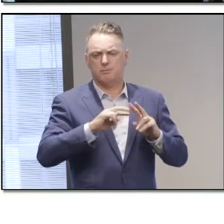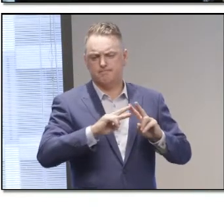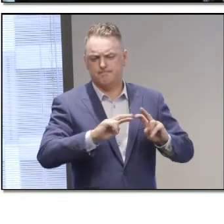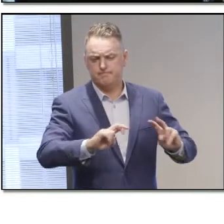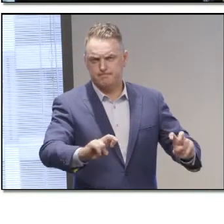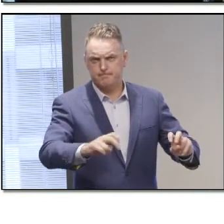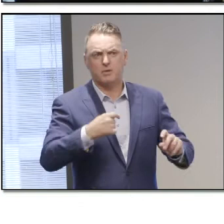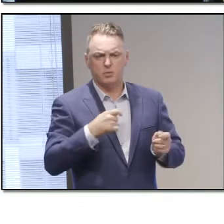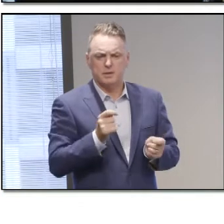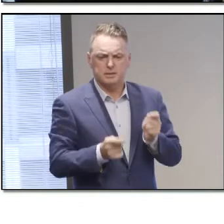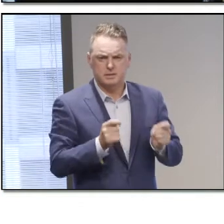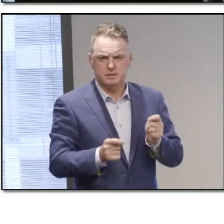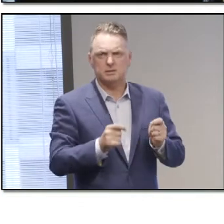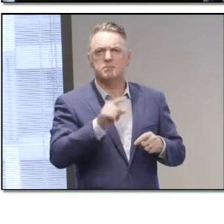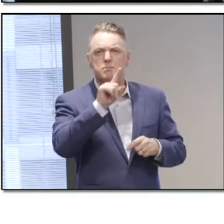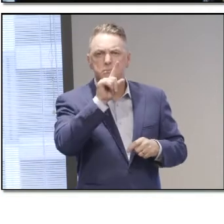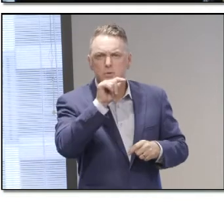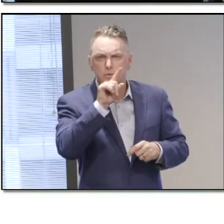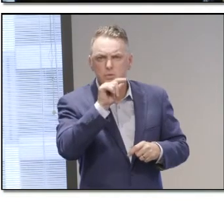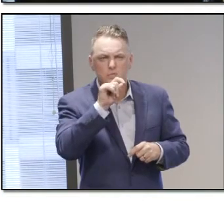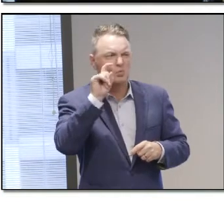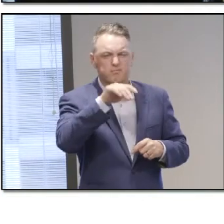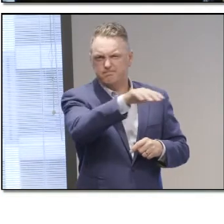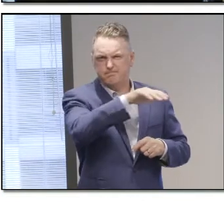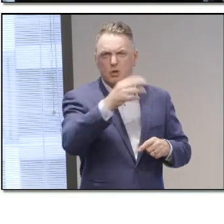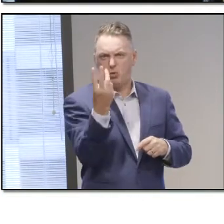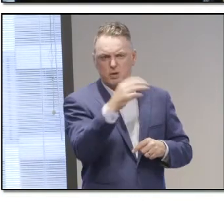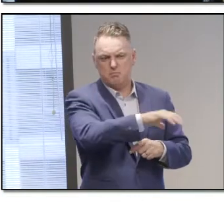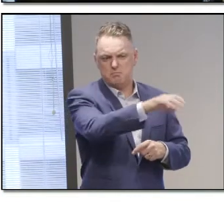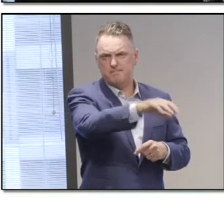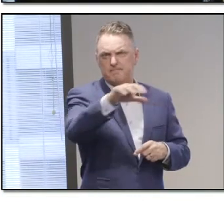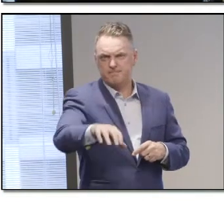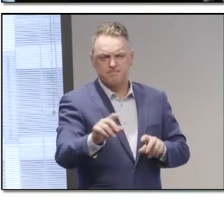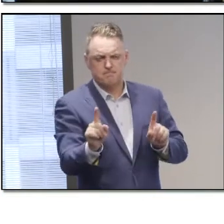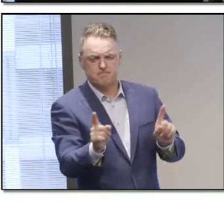some waterfowl from three locations in Victoria to better understand the extent and distribution